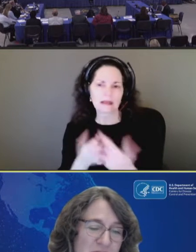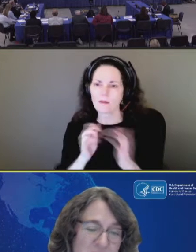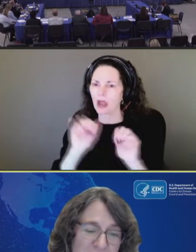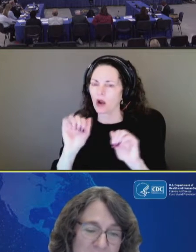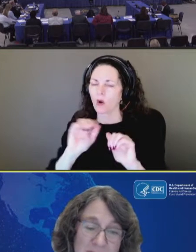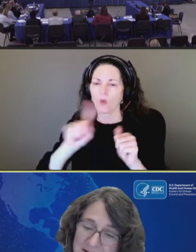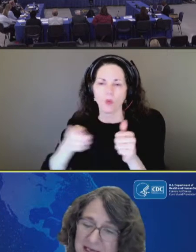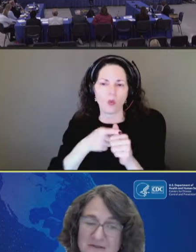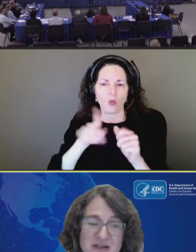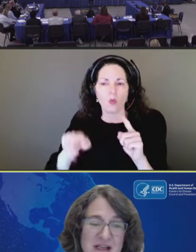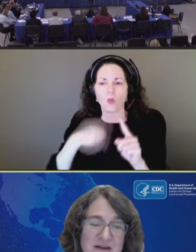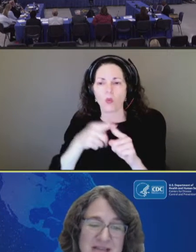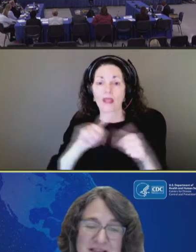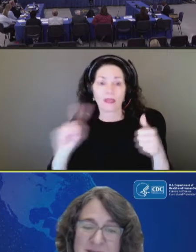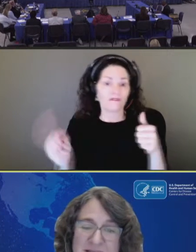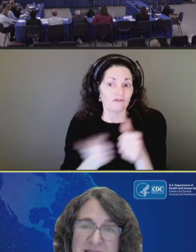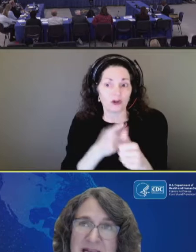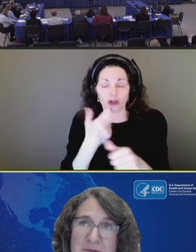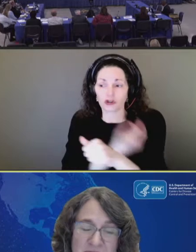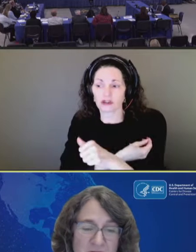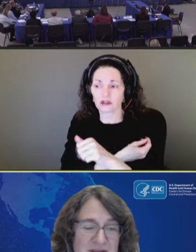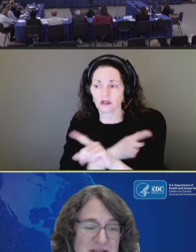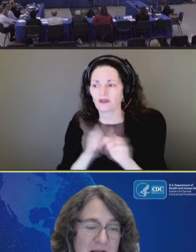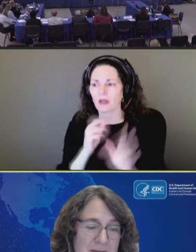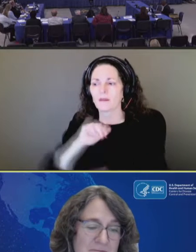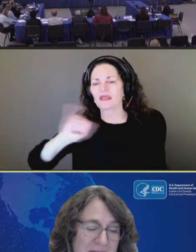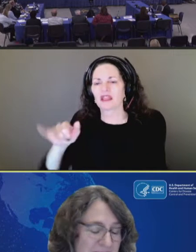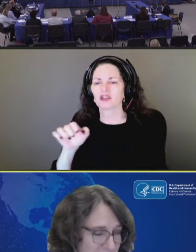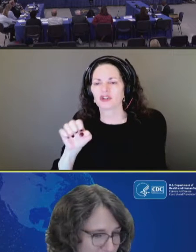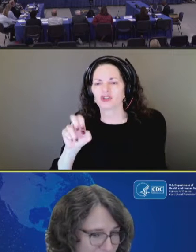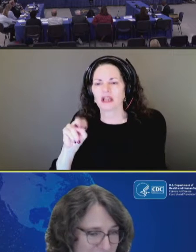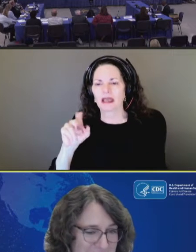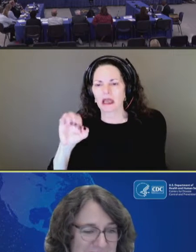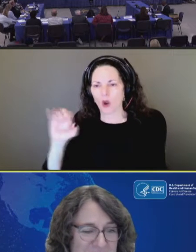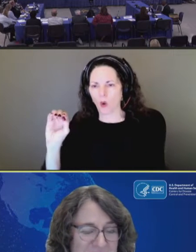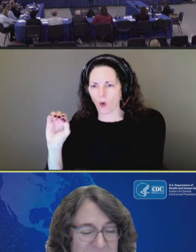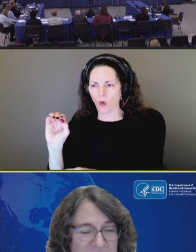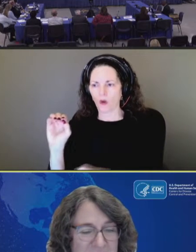commercial availability of JYNNEOS sets been since April first add some complexity to this.